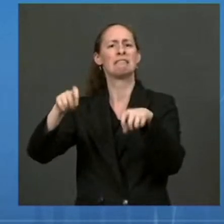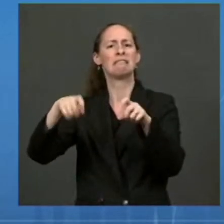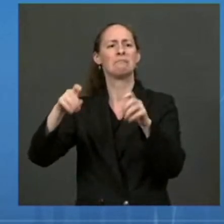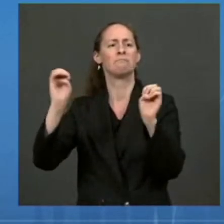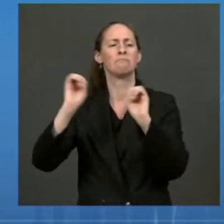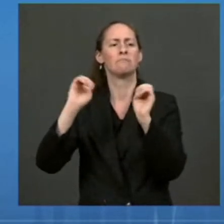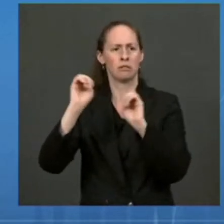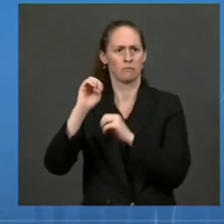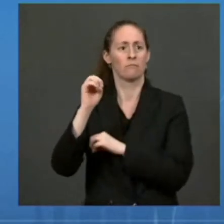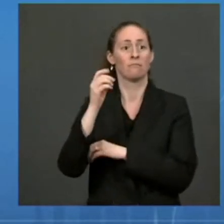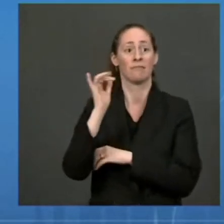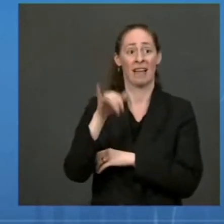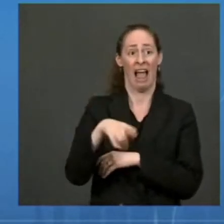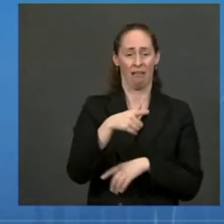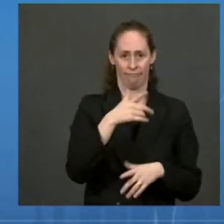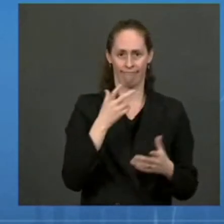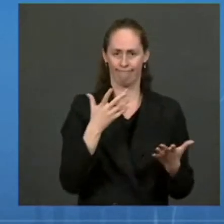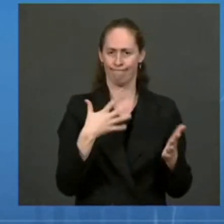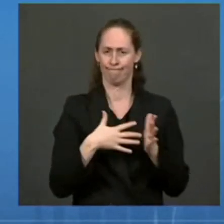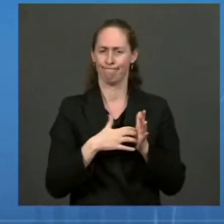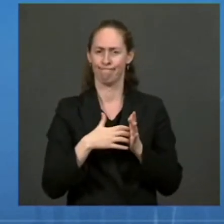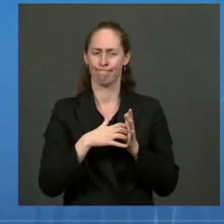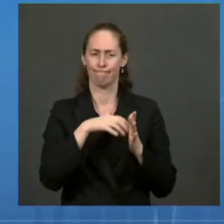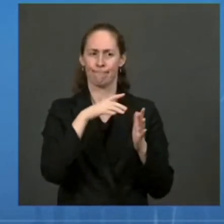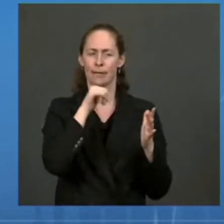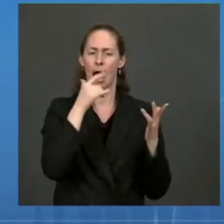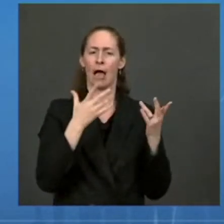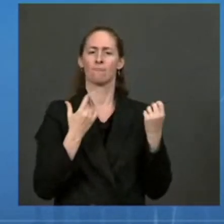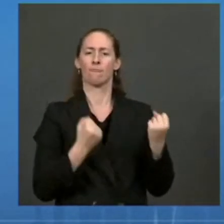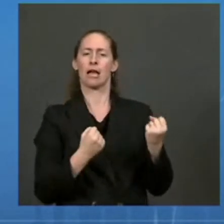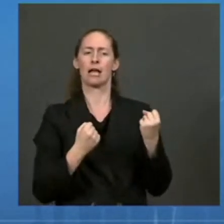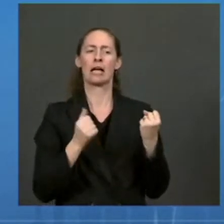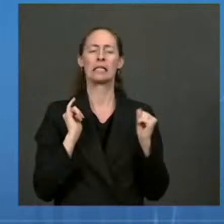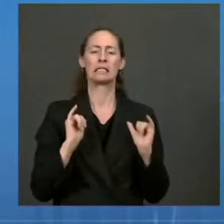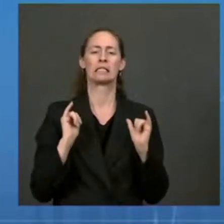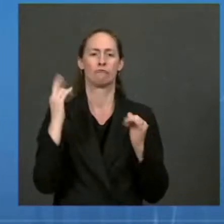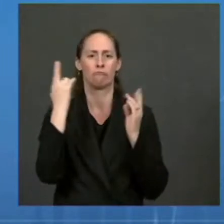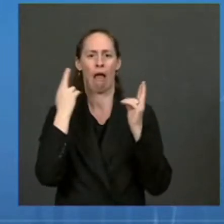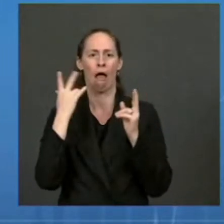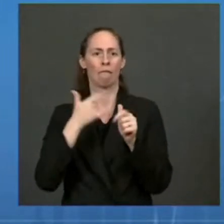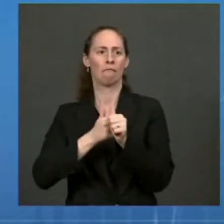INITIALLY AUTHORIZED FOR EMERGENCY USE, THERE WAS NOT A